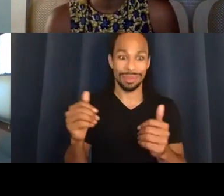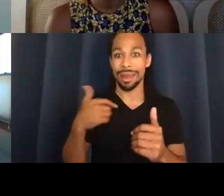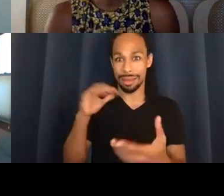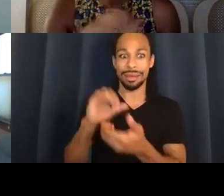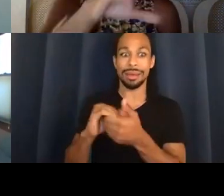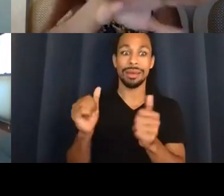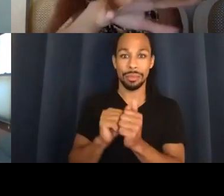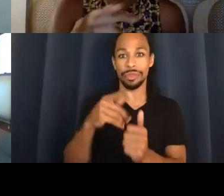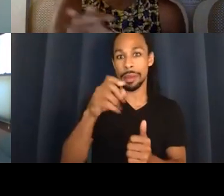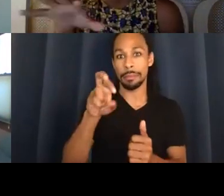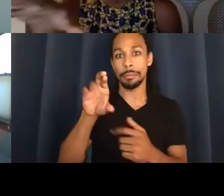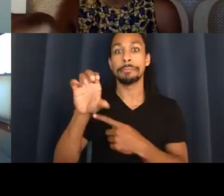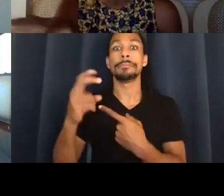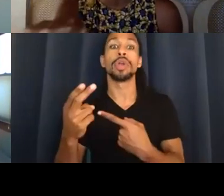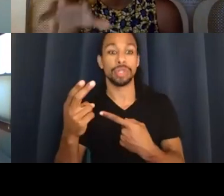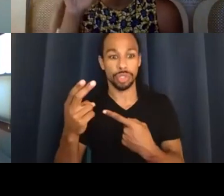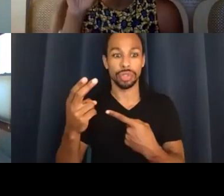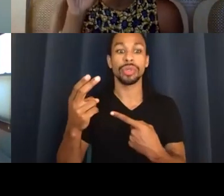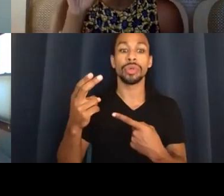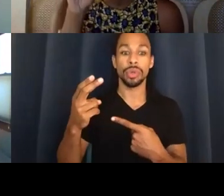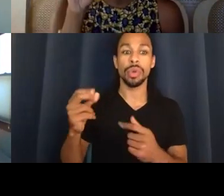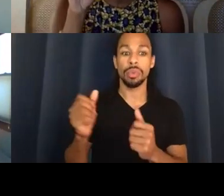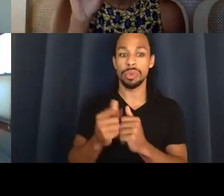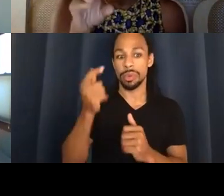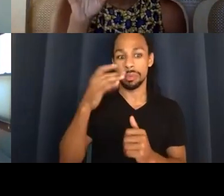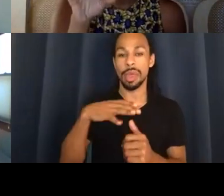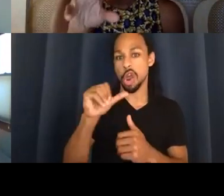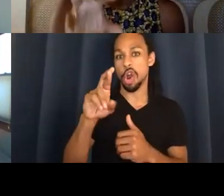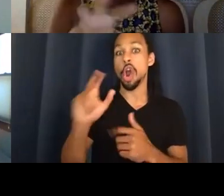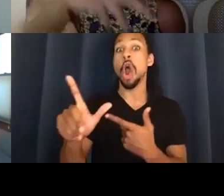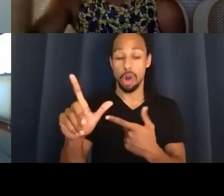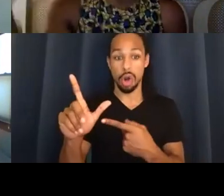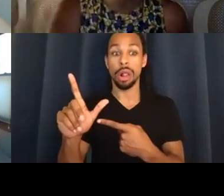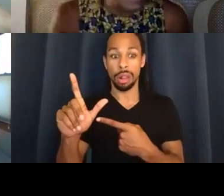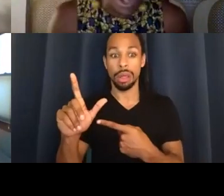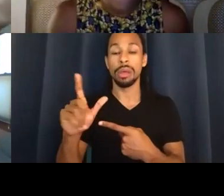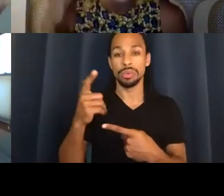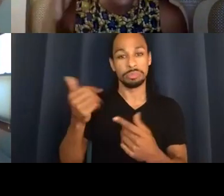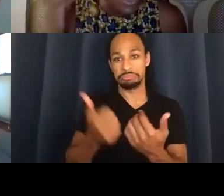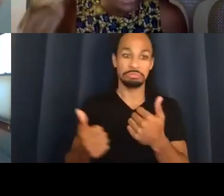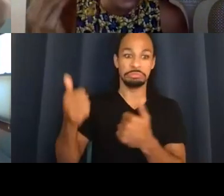It sent me all in all of these directions where folks were asking, how can we tell these